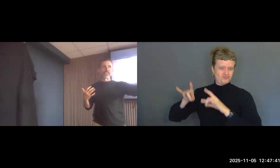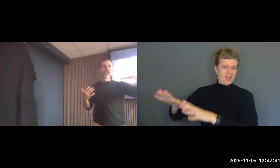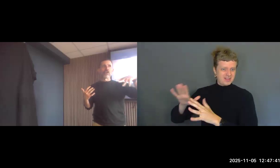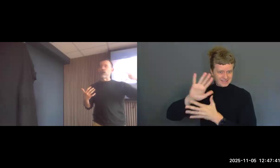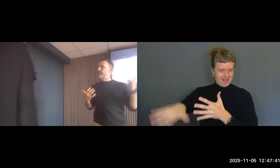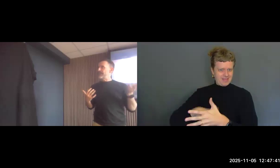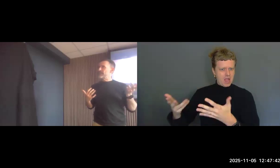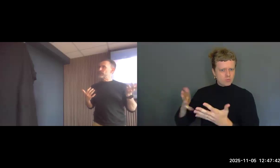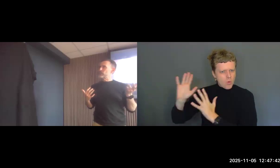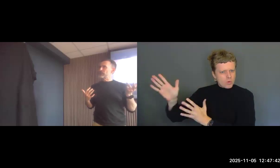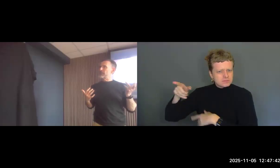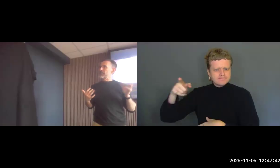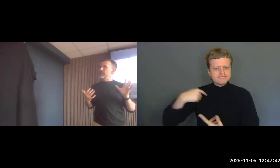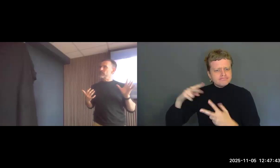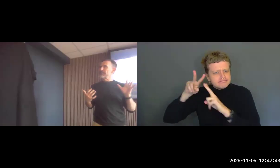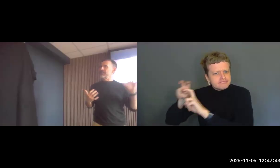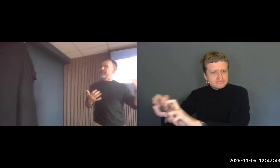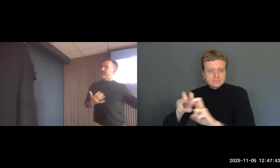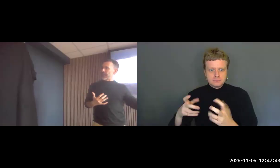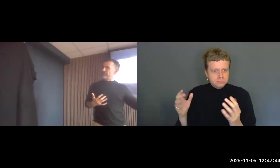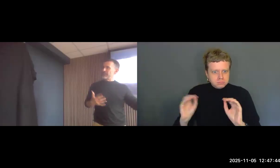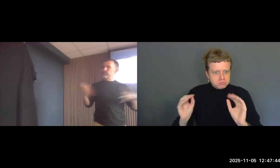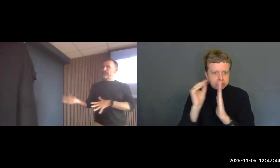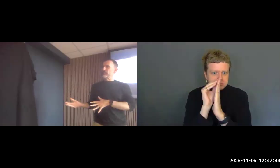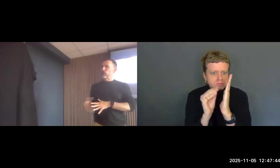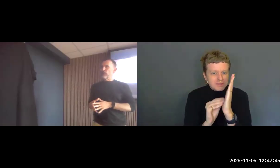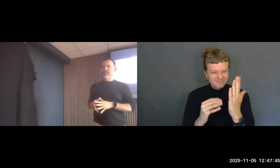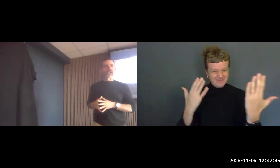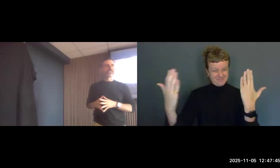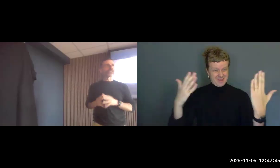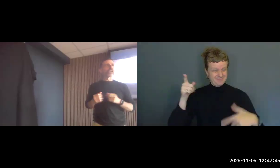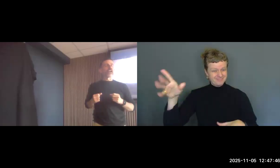of lexical docentation that they have for Libras for Auslan.